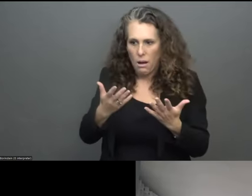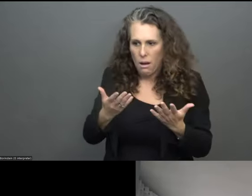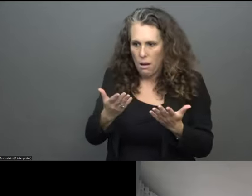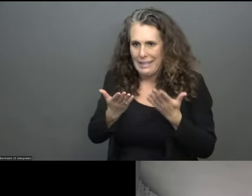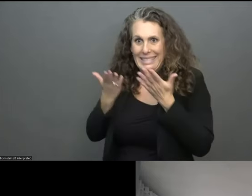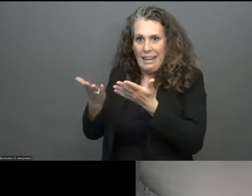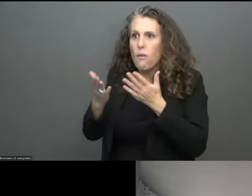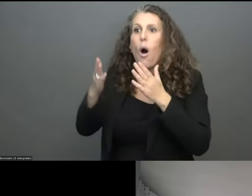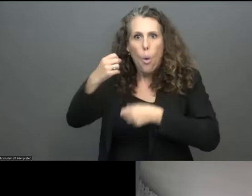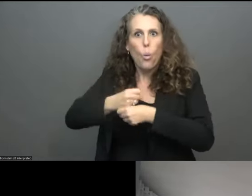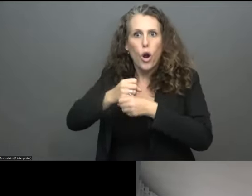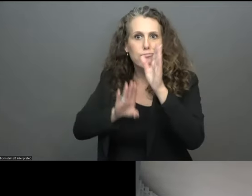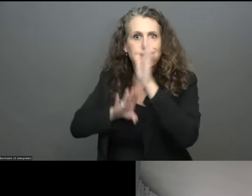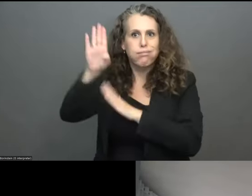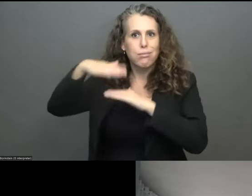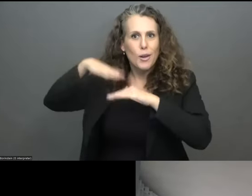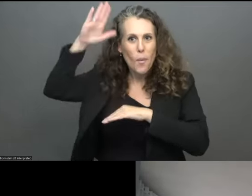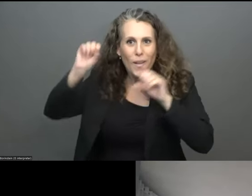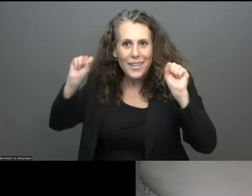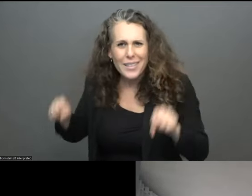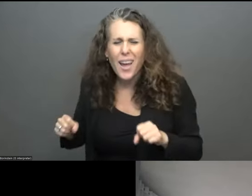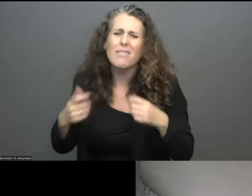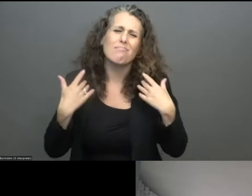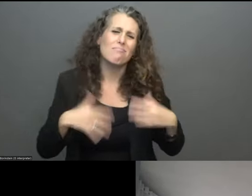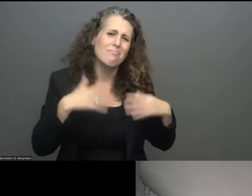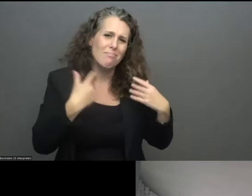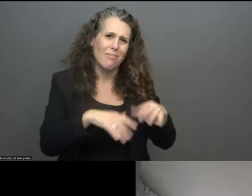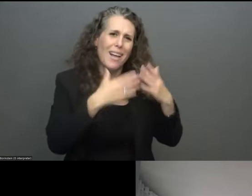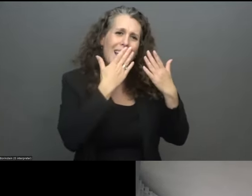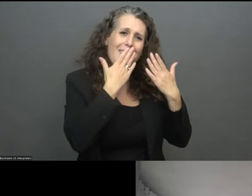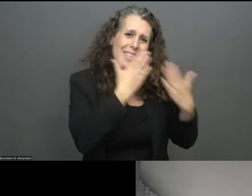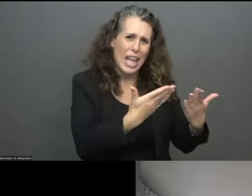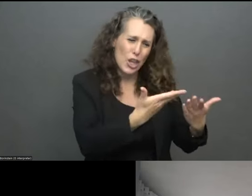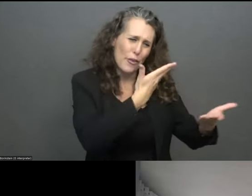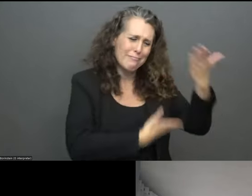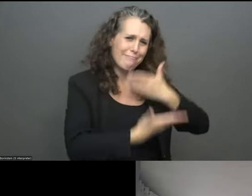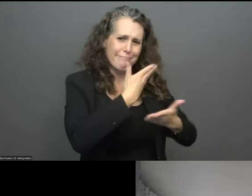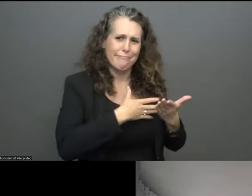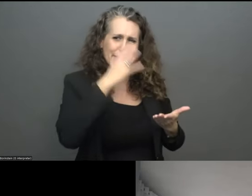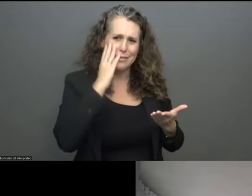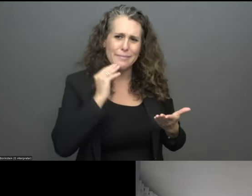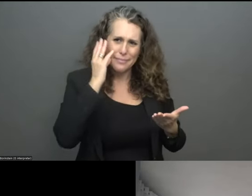14:15:05 So thank you so much for for sharing that with us. And thank you for your time.